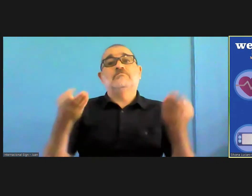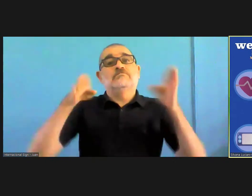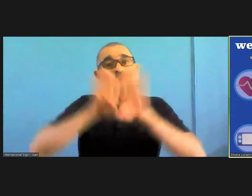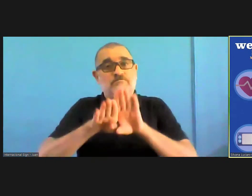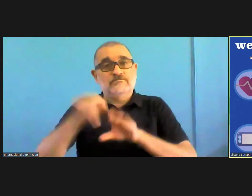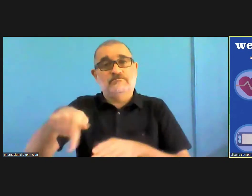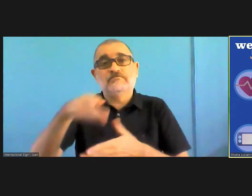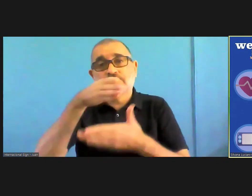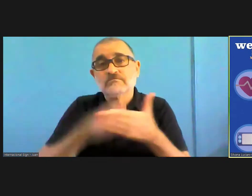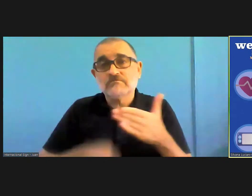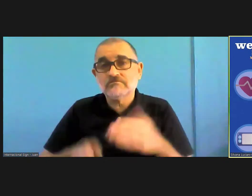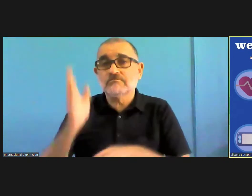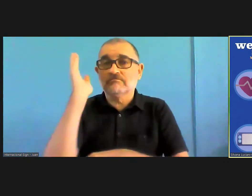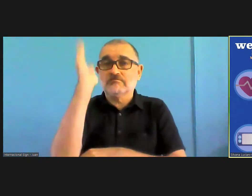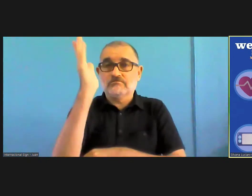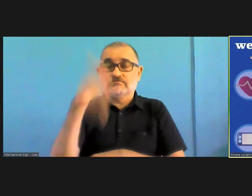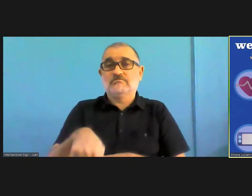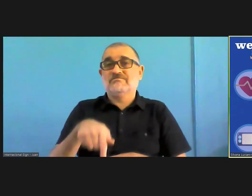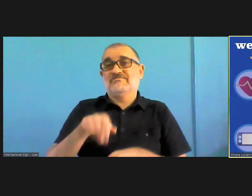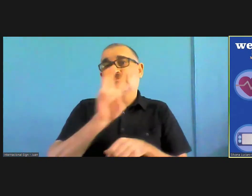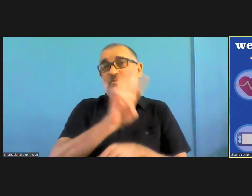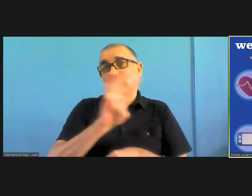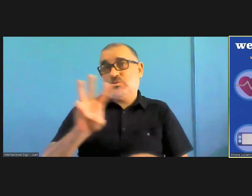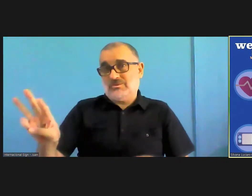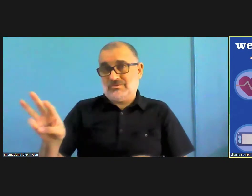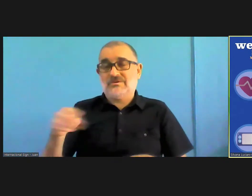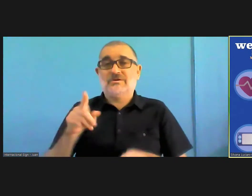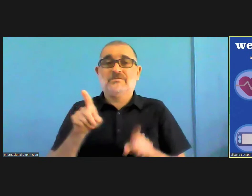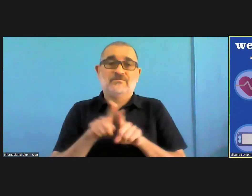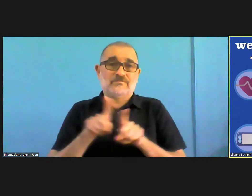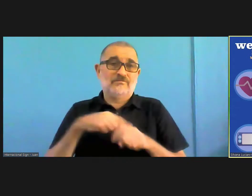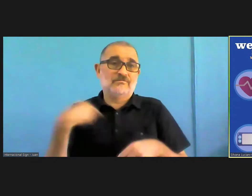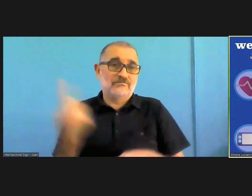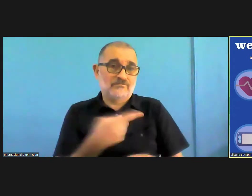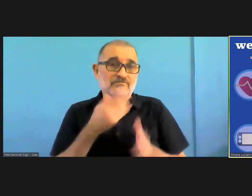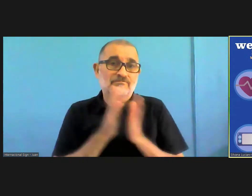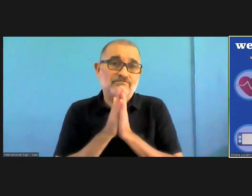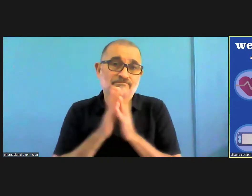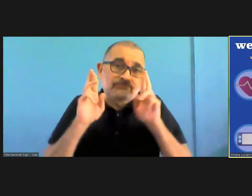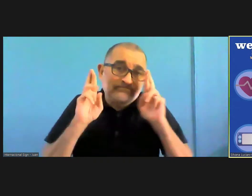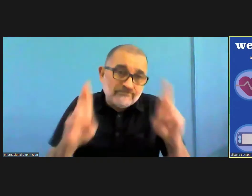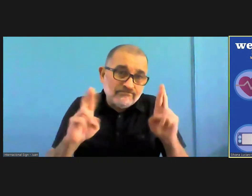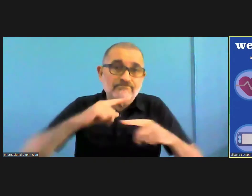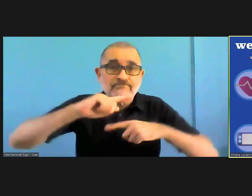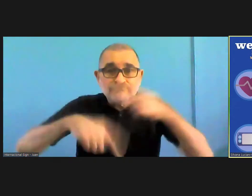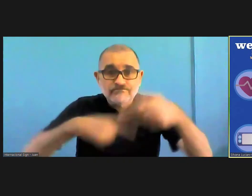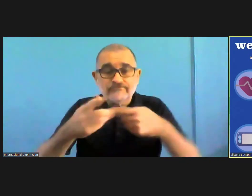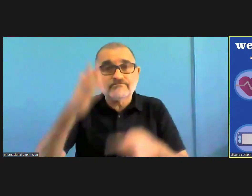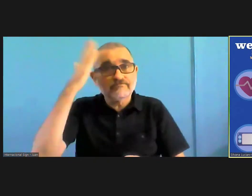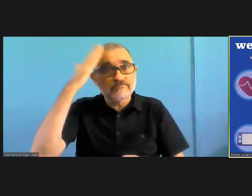and appreciation for the impact that COVID-19 has had on people living with NCDs, and what can be done from